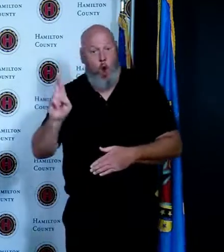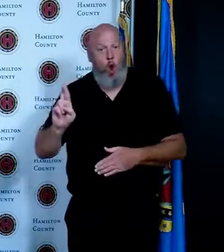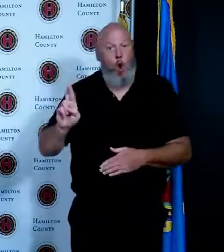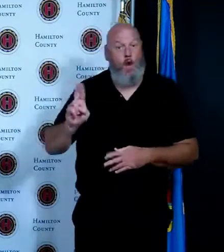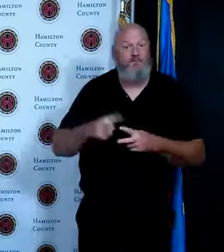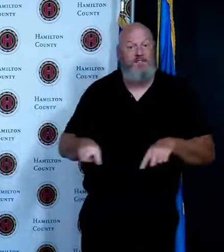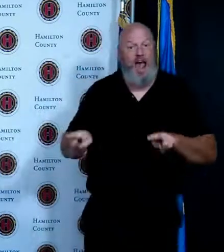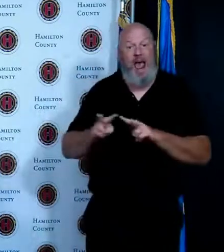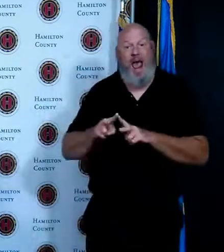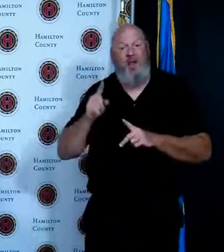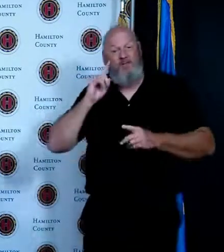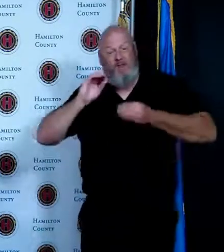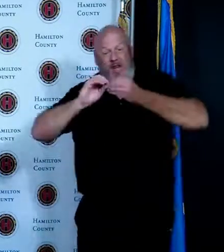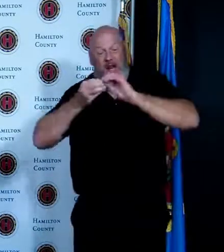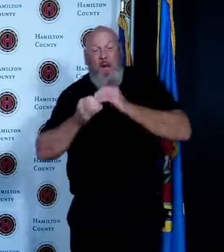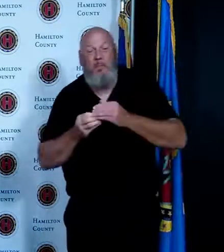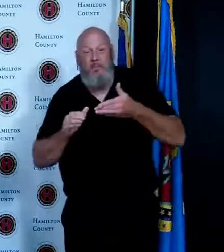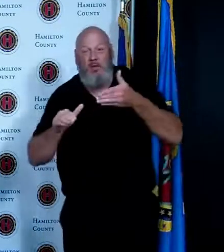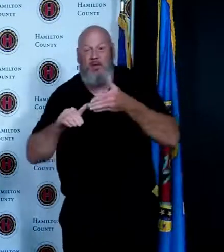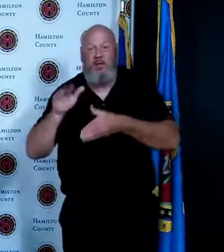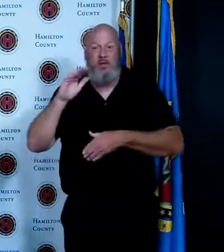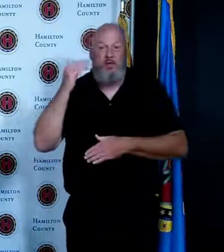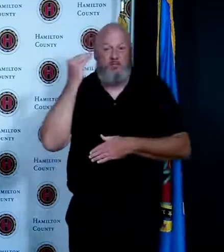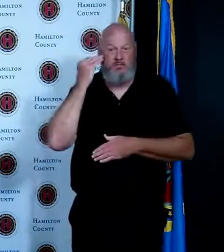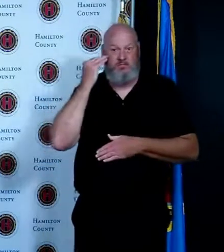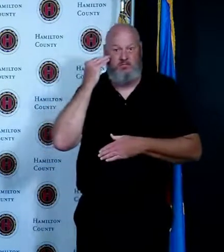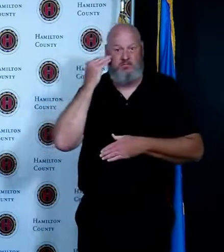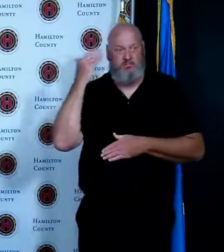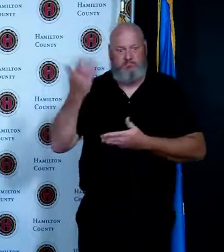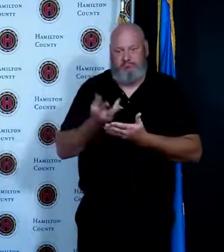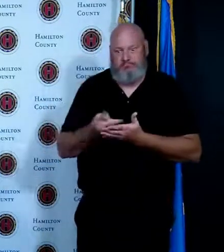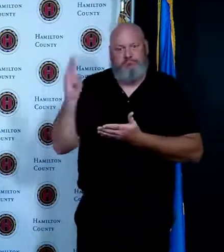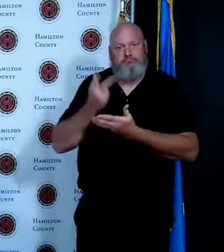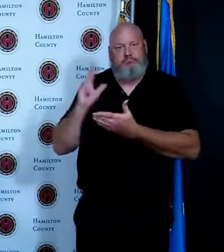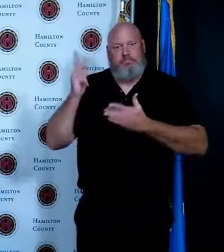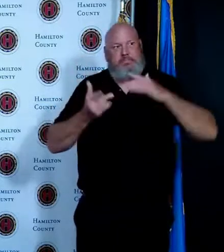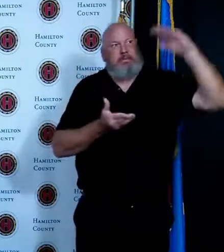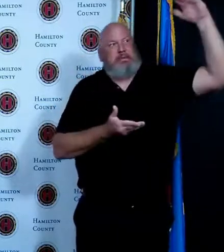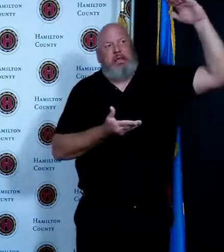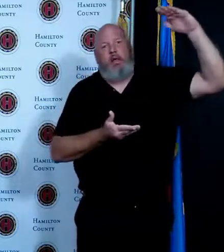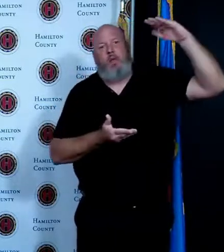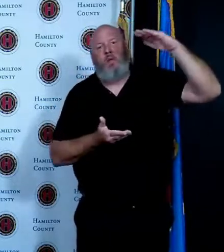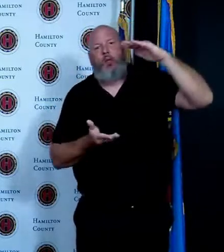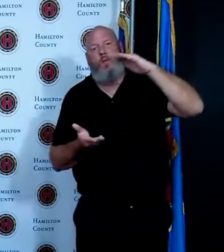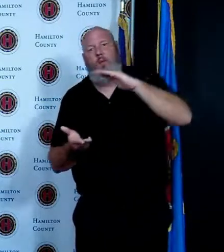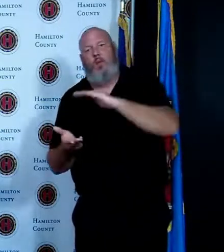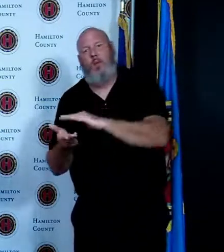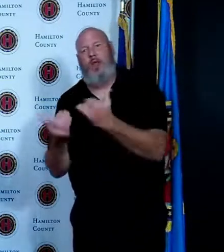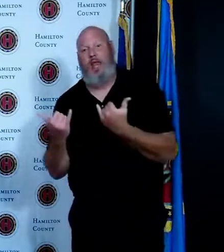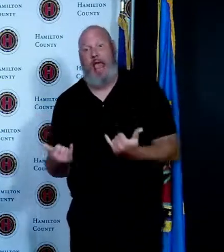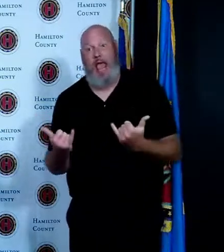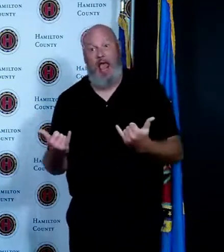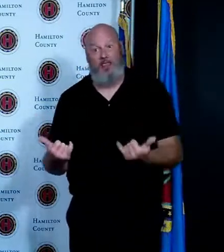come back down to a more acceptable number for those of you that have been following along a reproductive number greater than 1 means the outbreak is